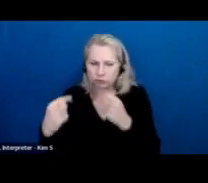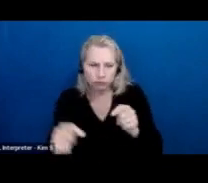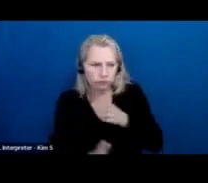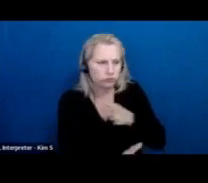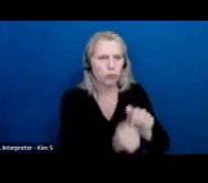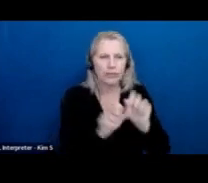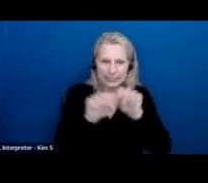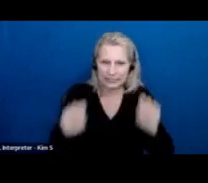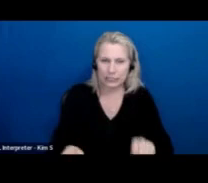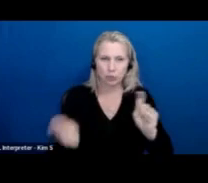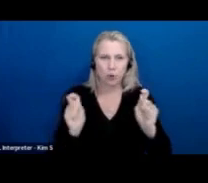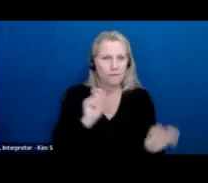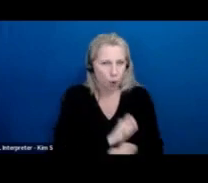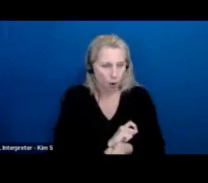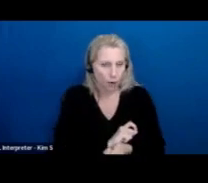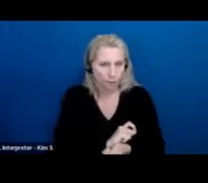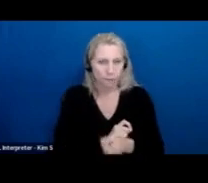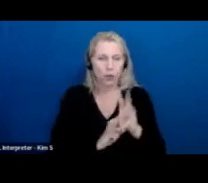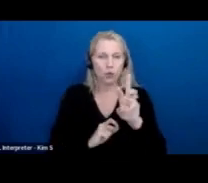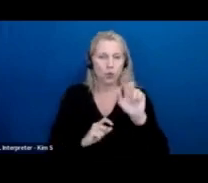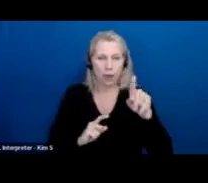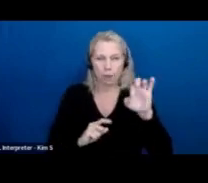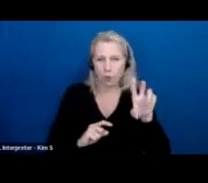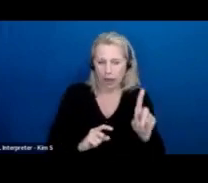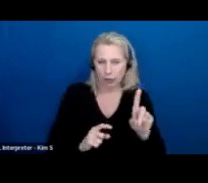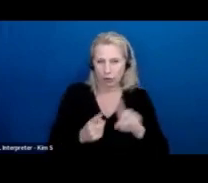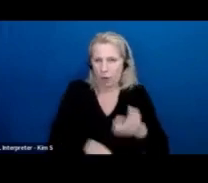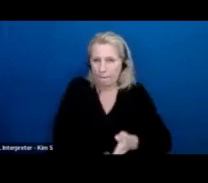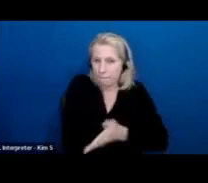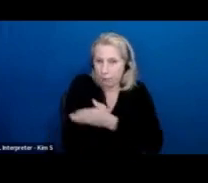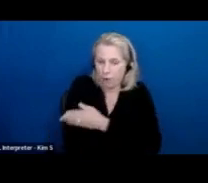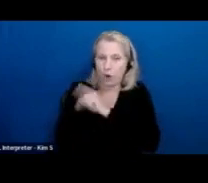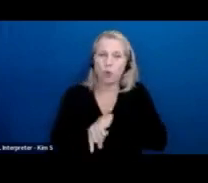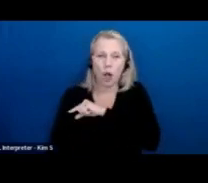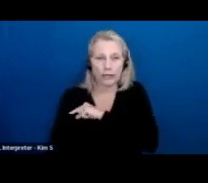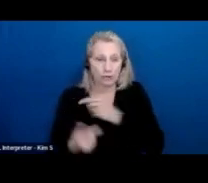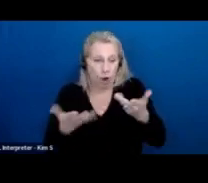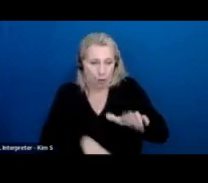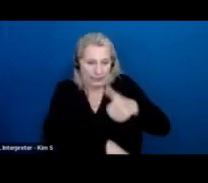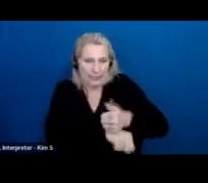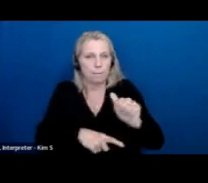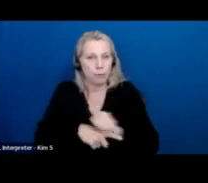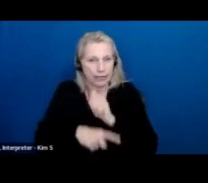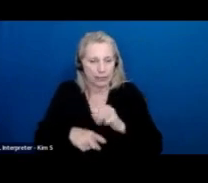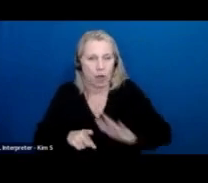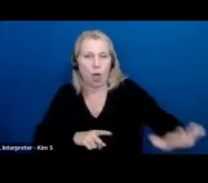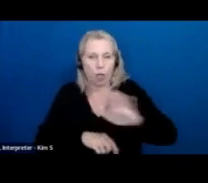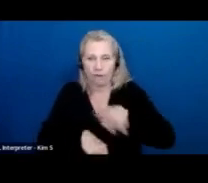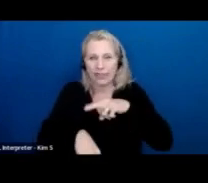reform and wraparound implementation to improve quality of existing practices across the nation. And we will